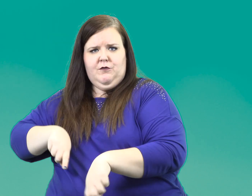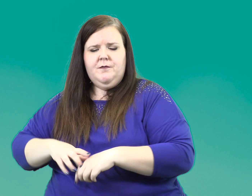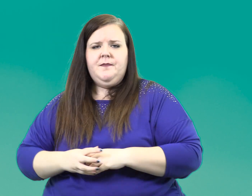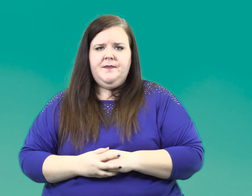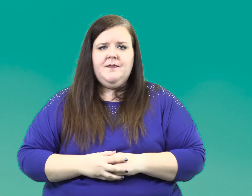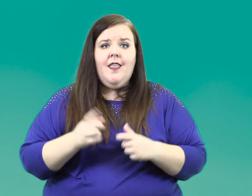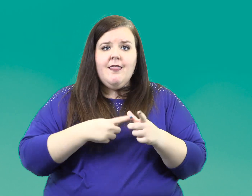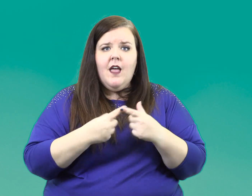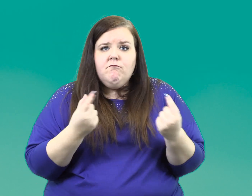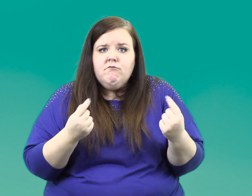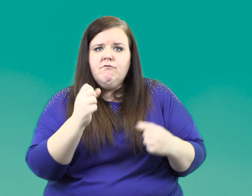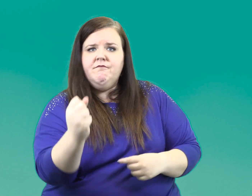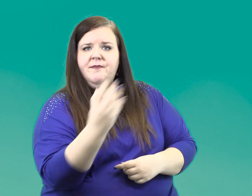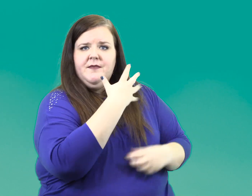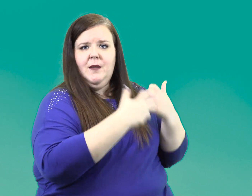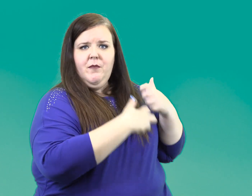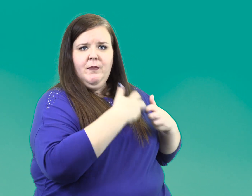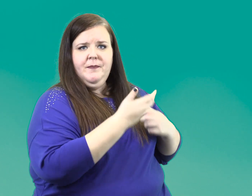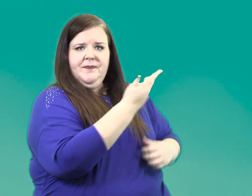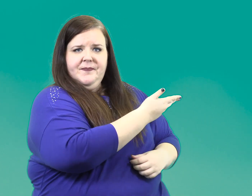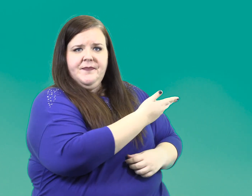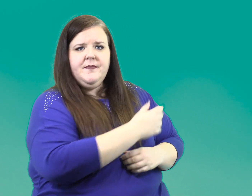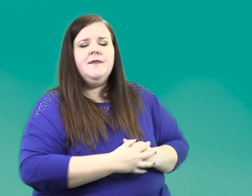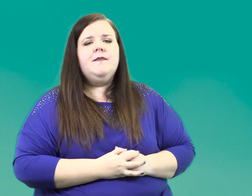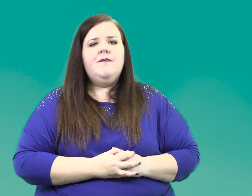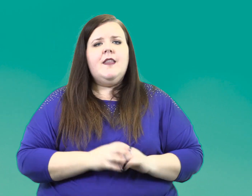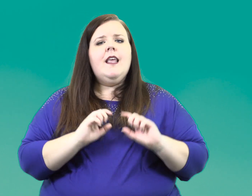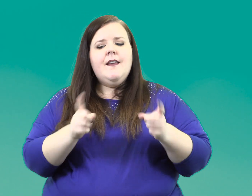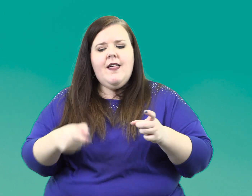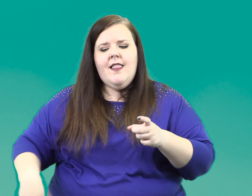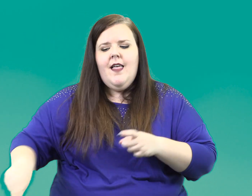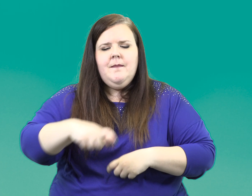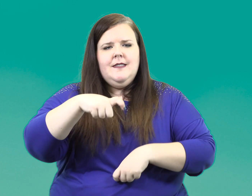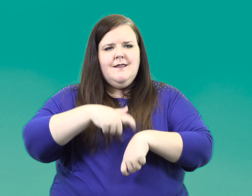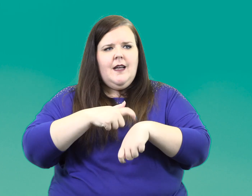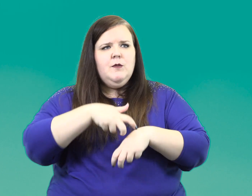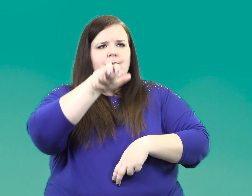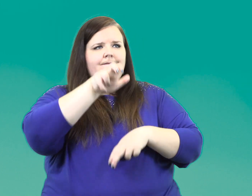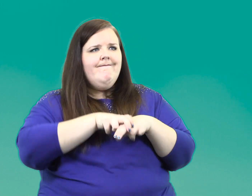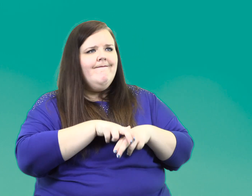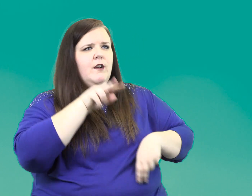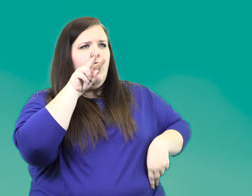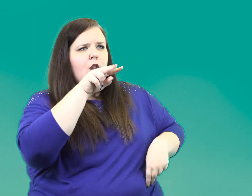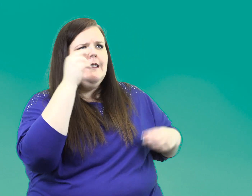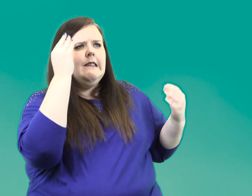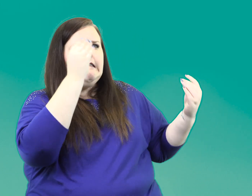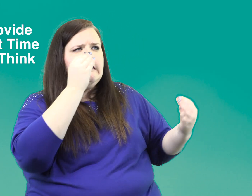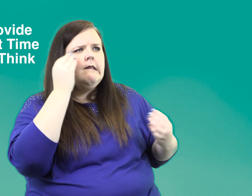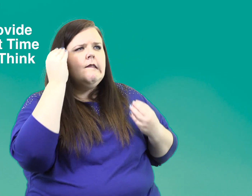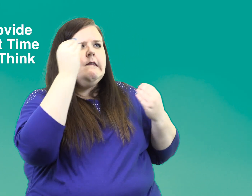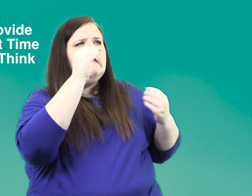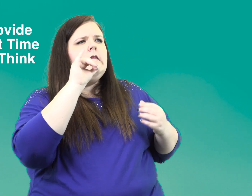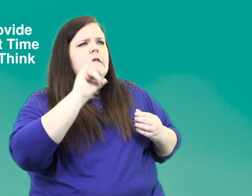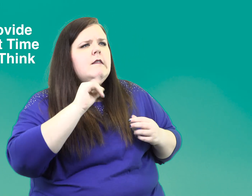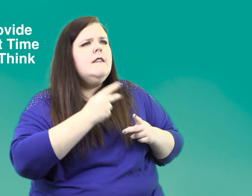Next, I project the problem on the board and provide students time to sit, think, and try to figure out the problem by working through the process.